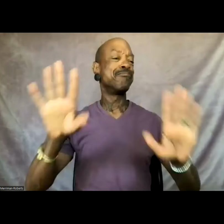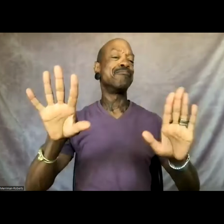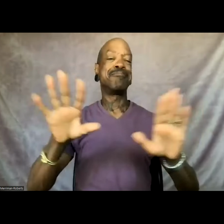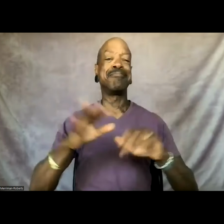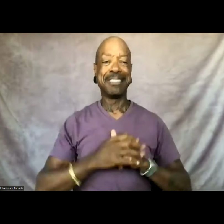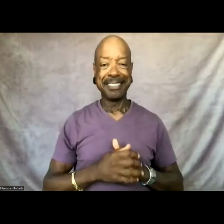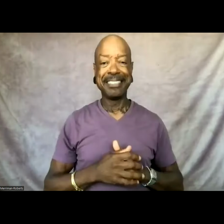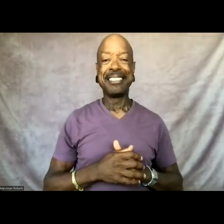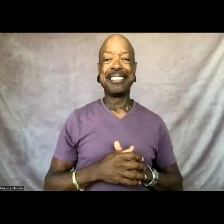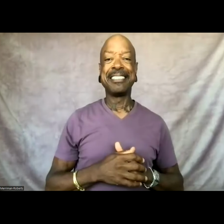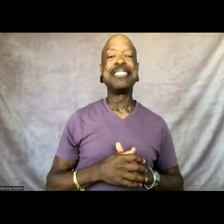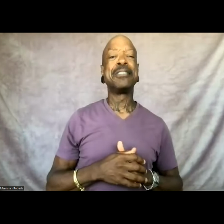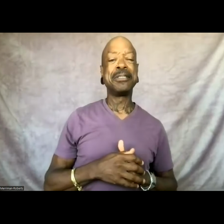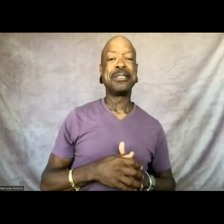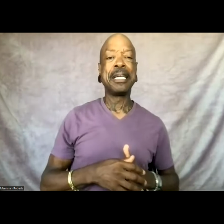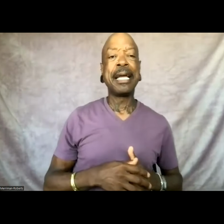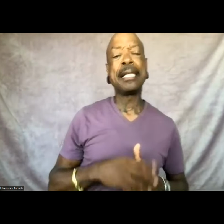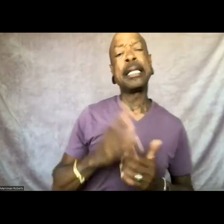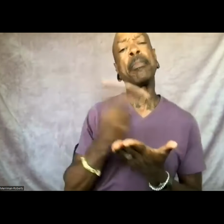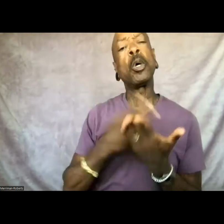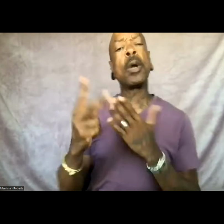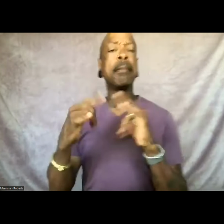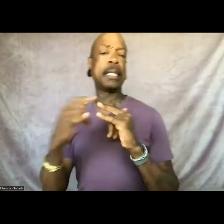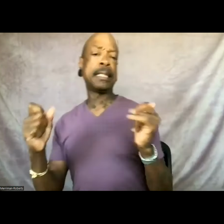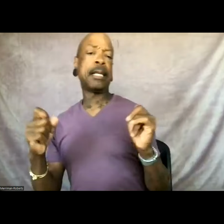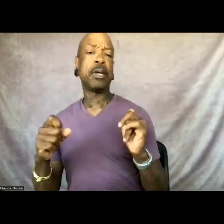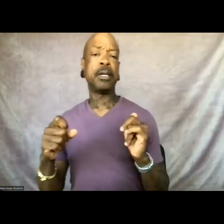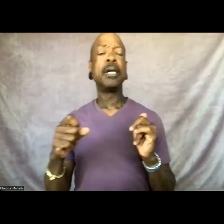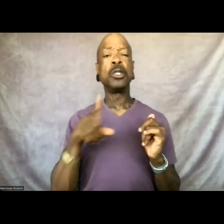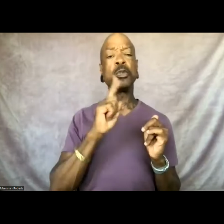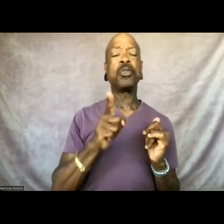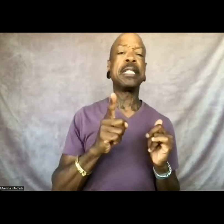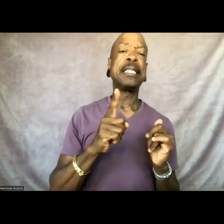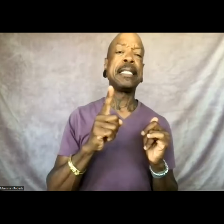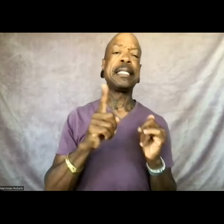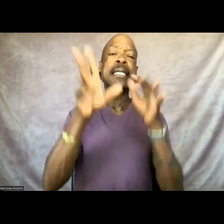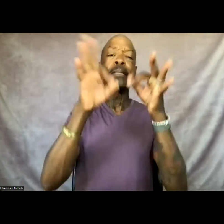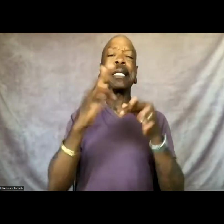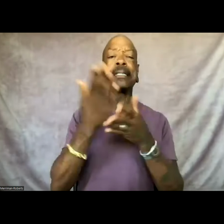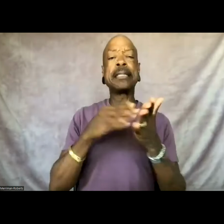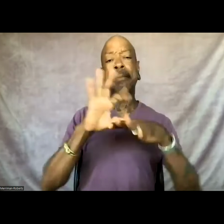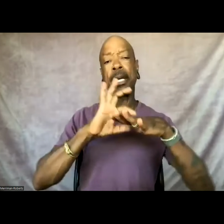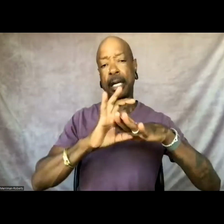put this win we just heard about, right, great win for